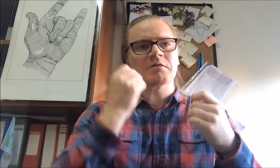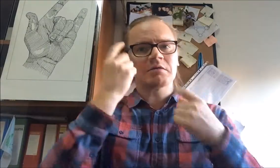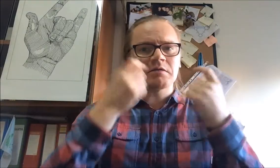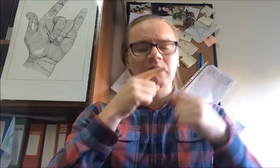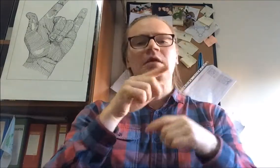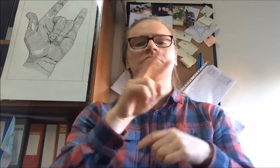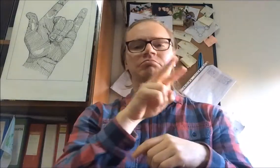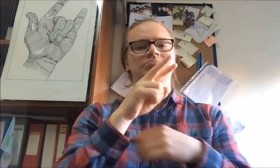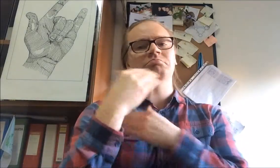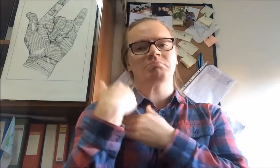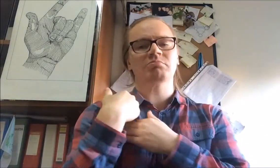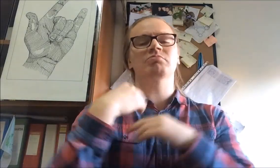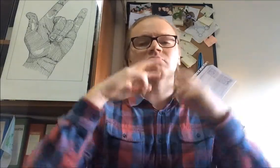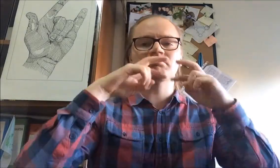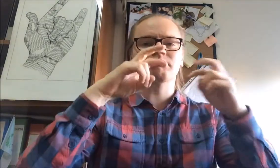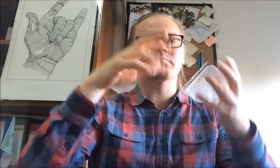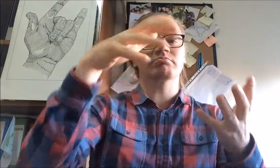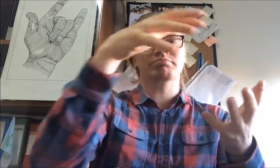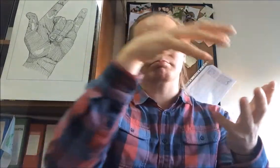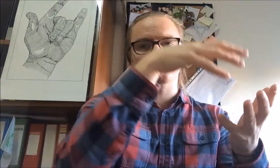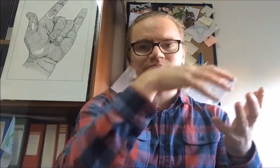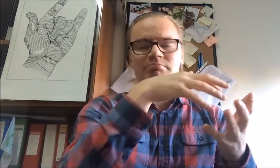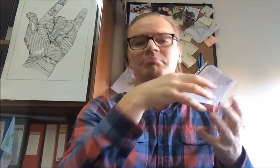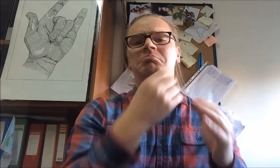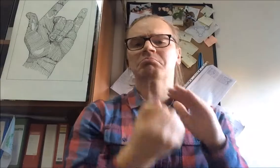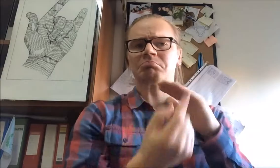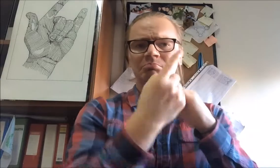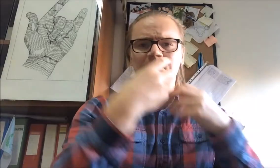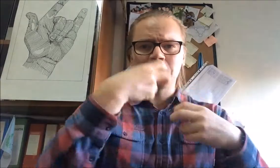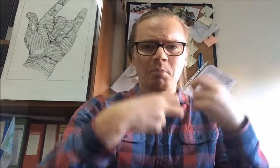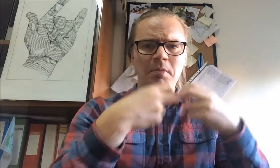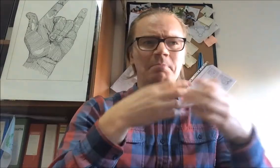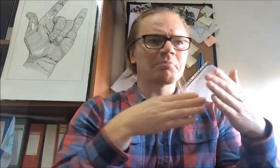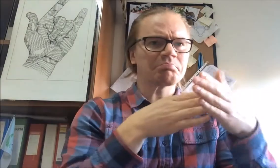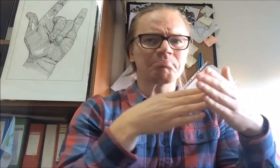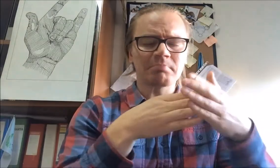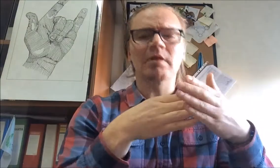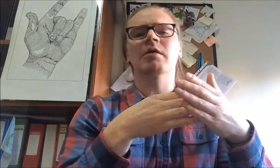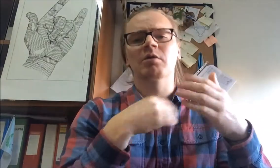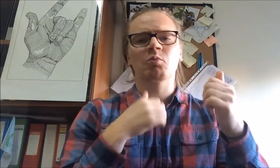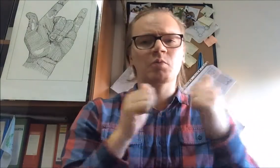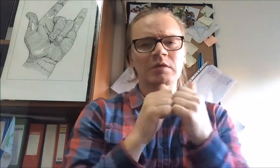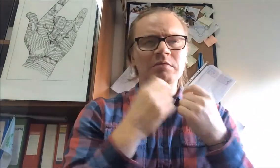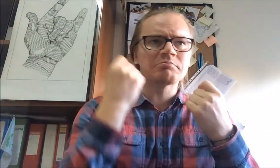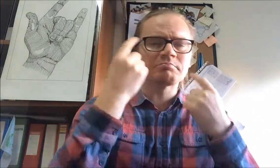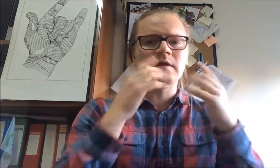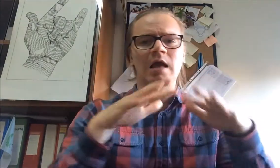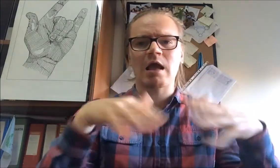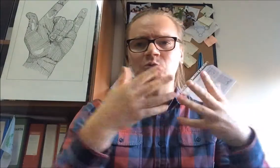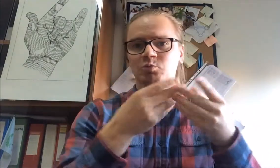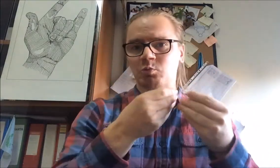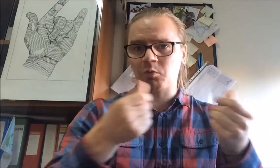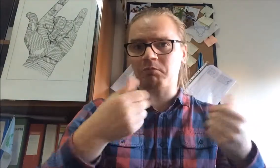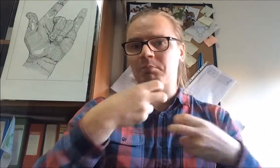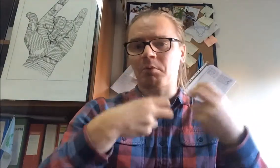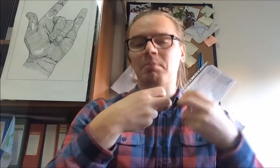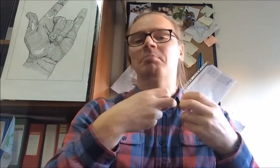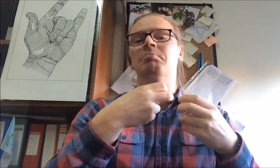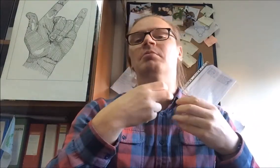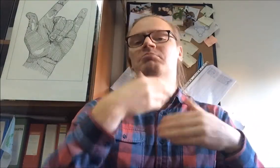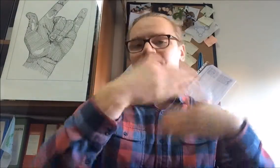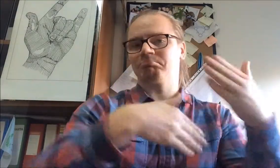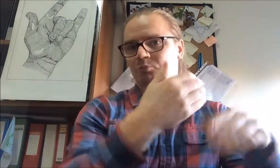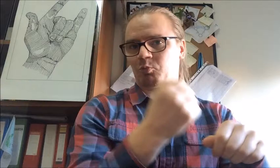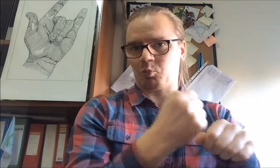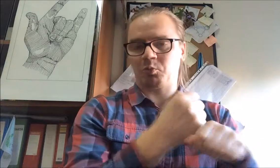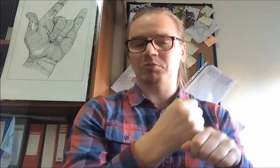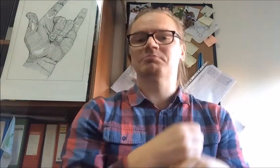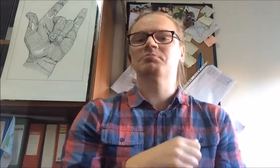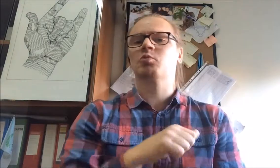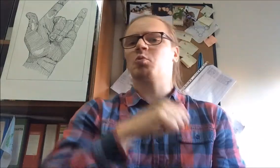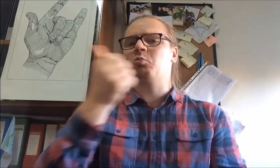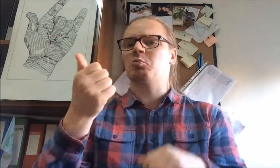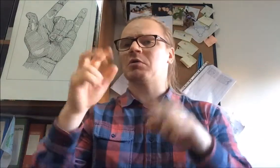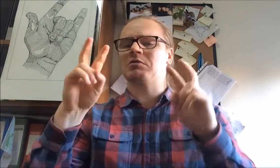After planning, they documenting Albanian Sign language and if there were problems in the process we solved it together.